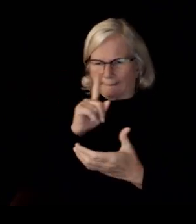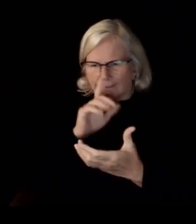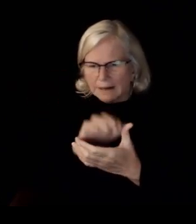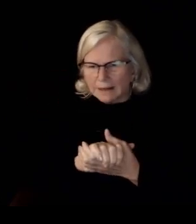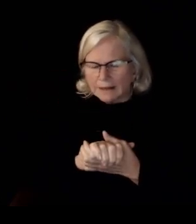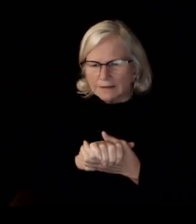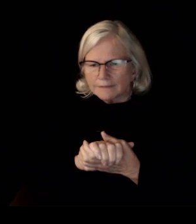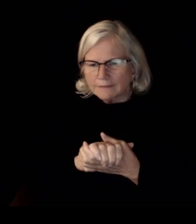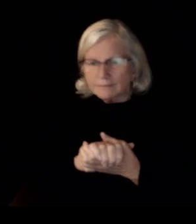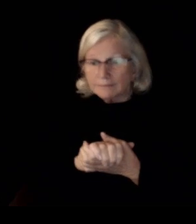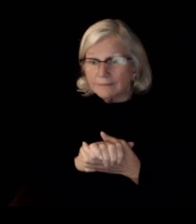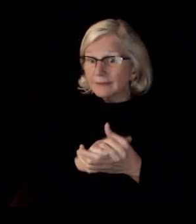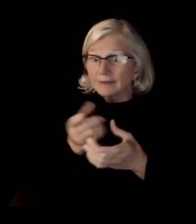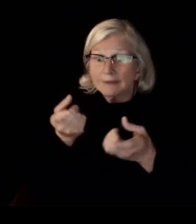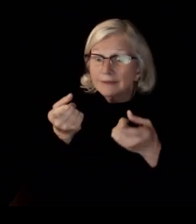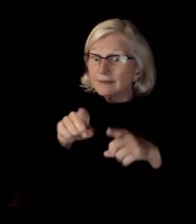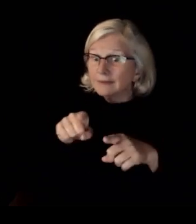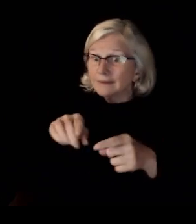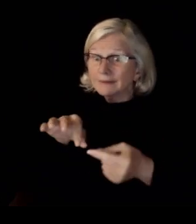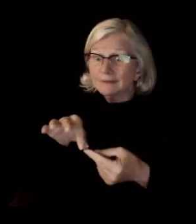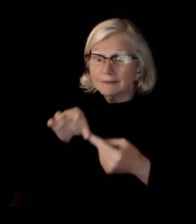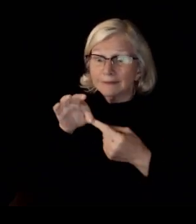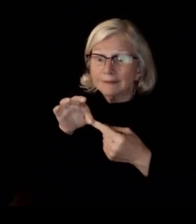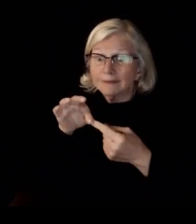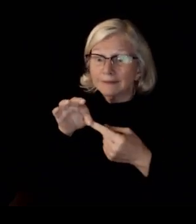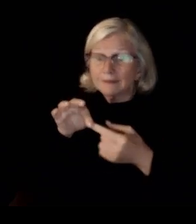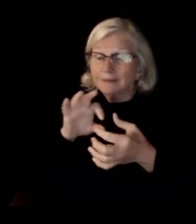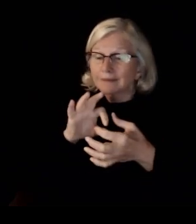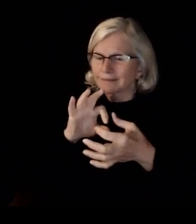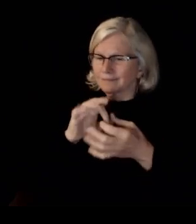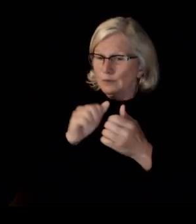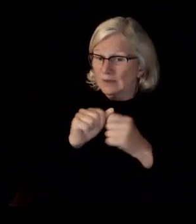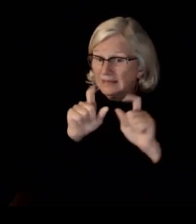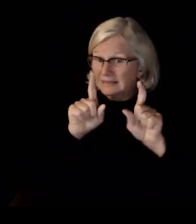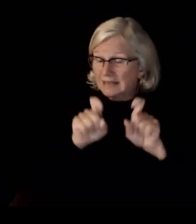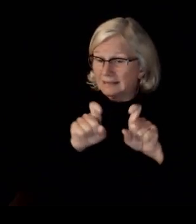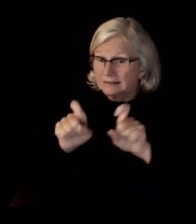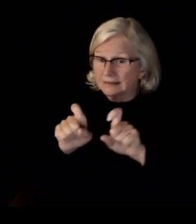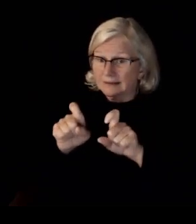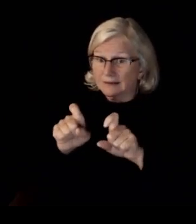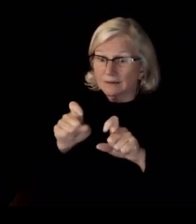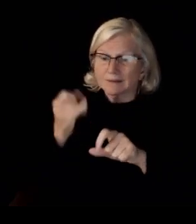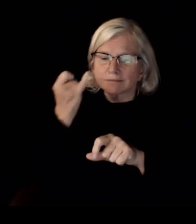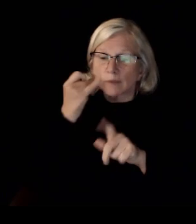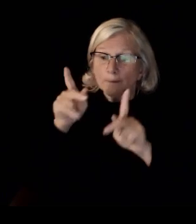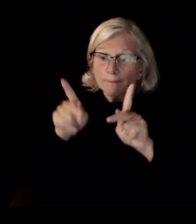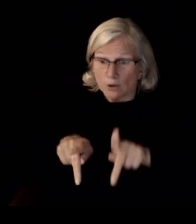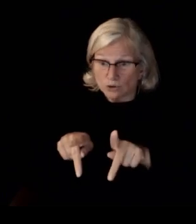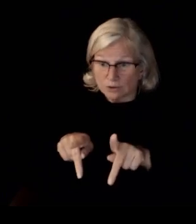the testing of people who are presenting with symptoms typical of COVID we think if it is